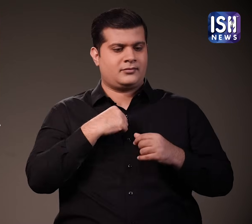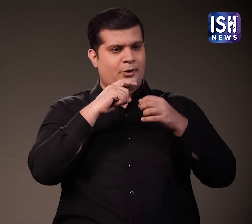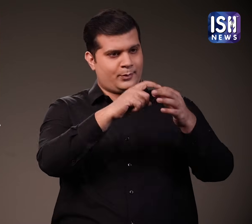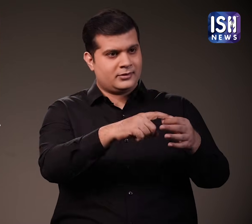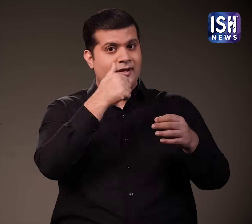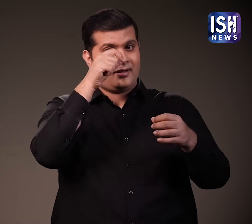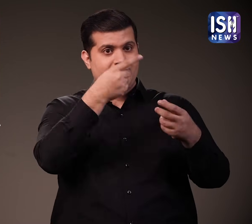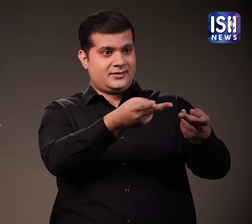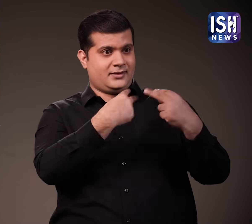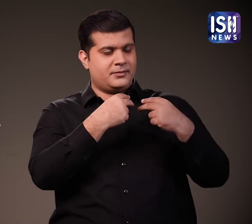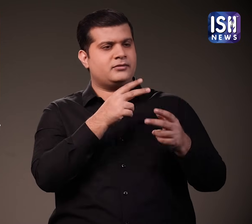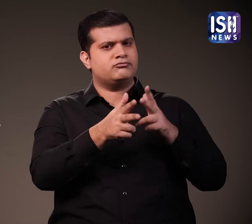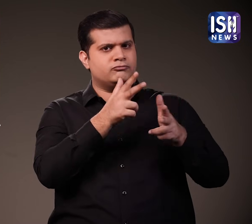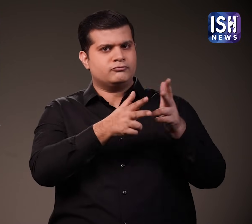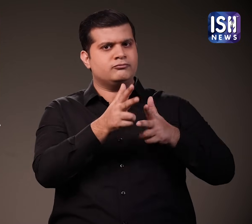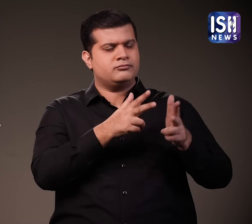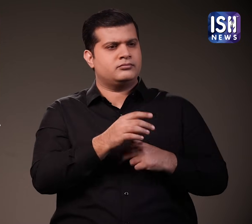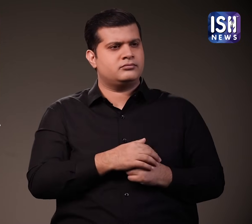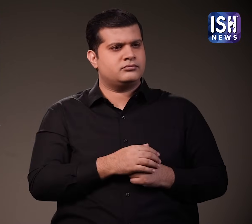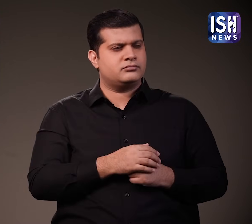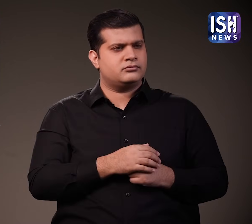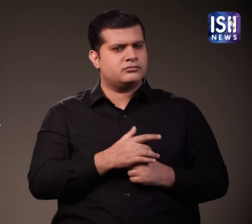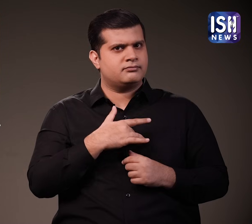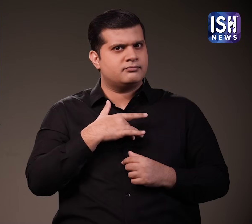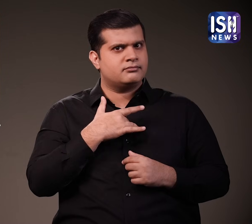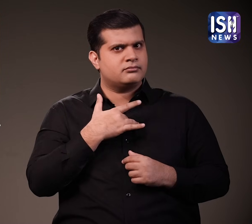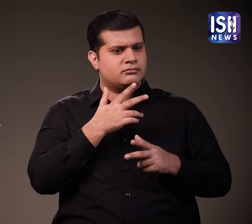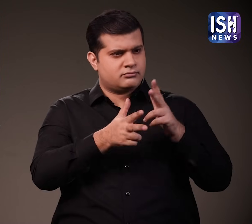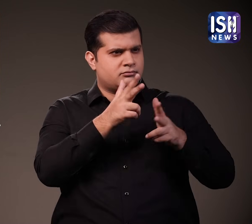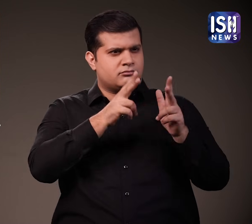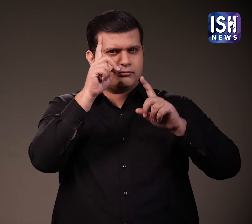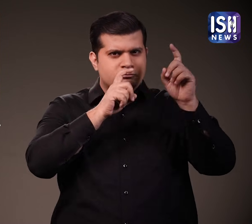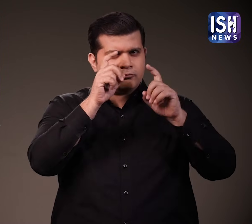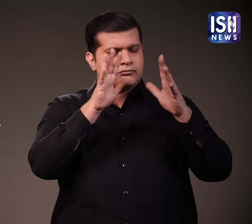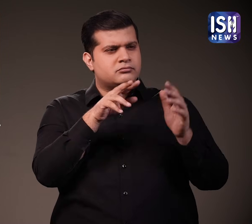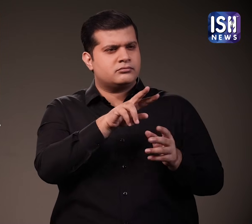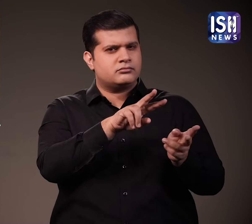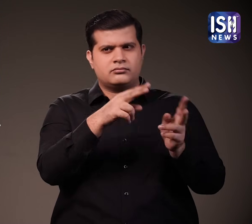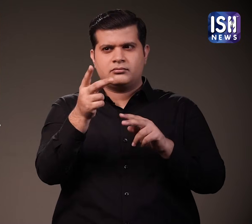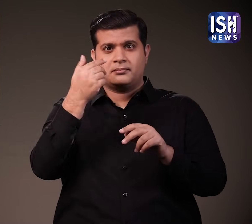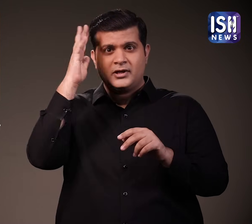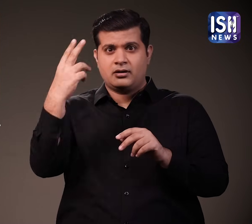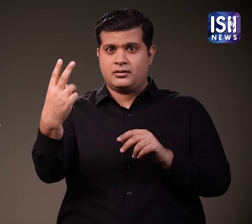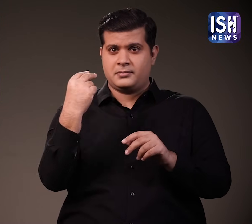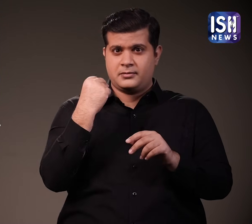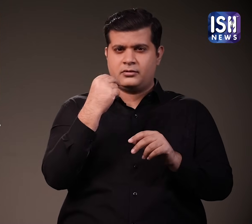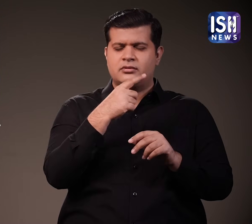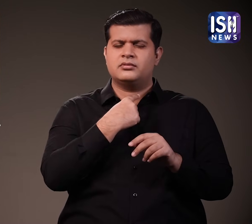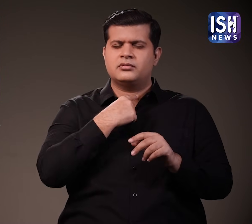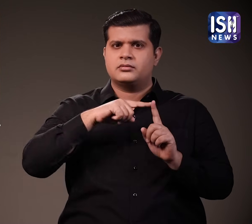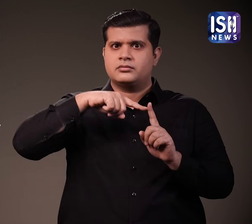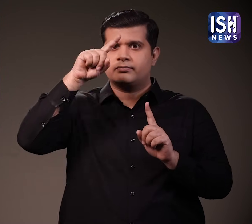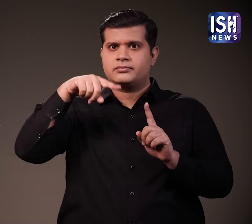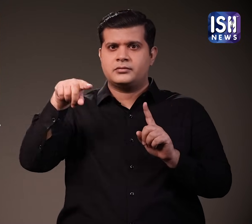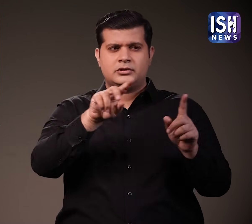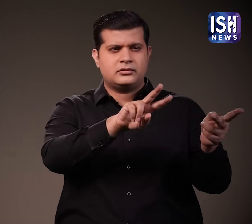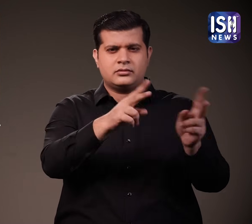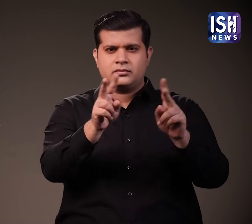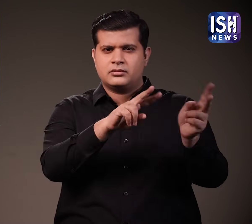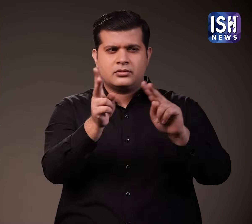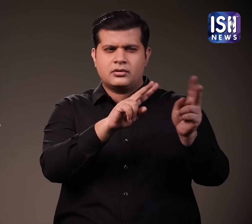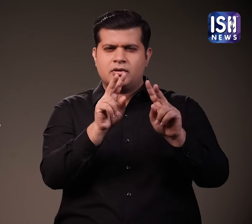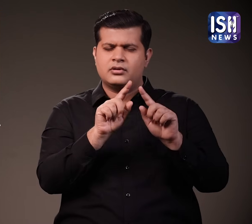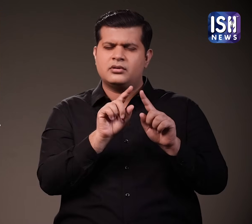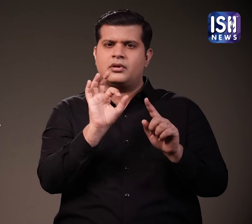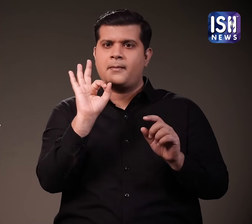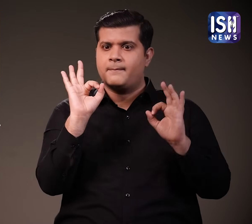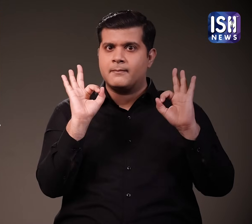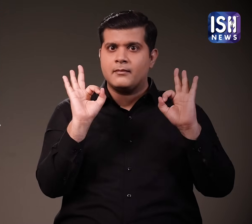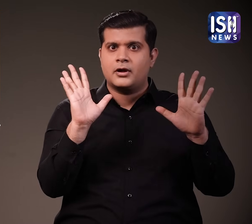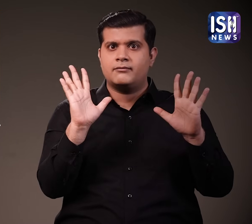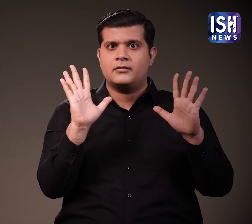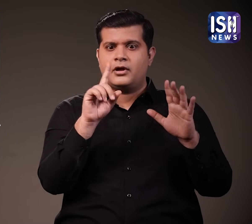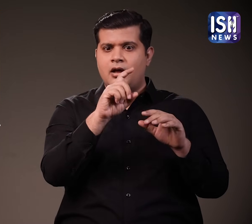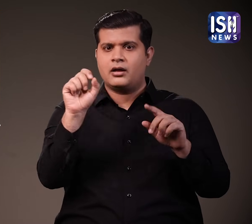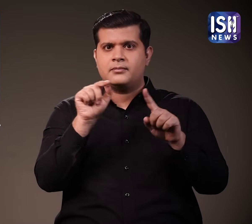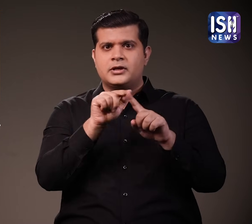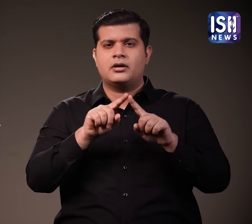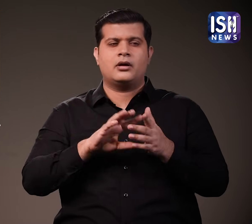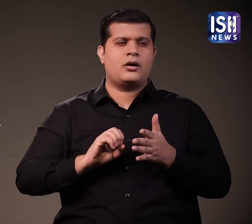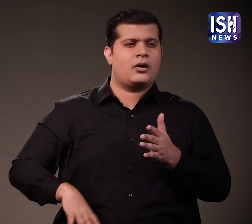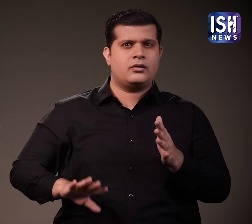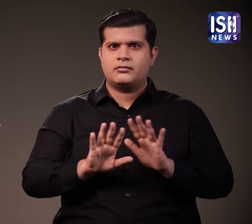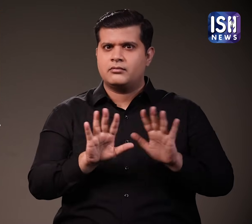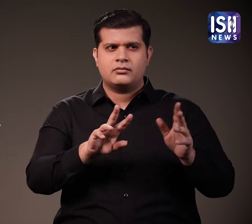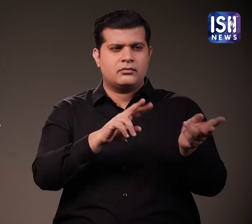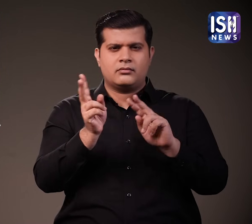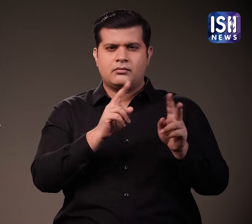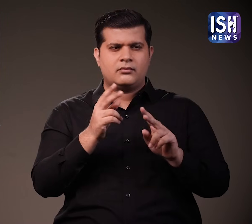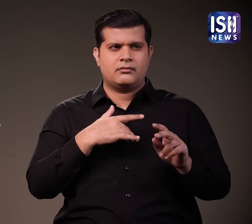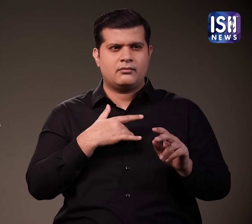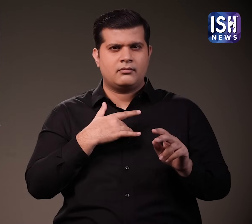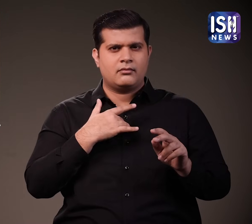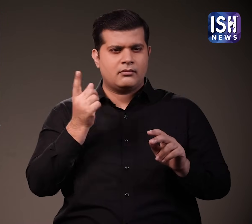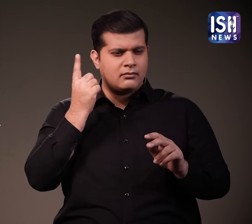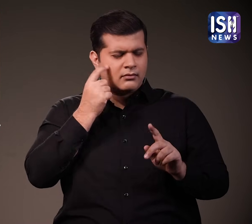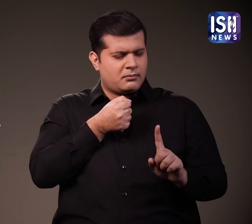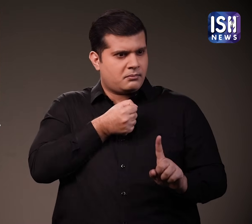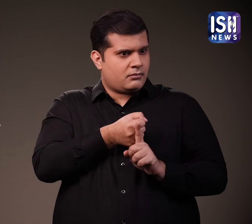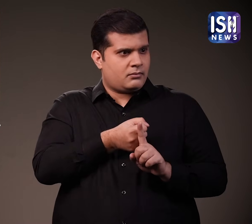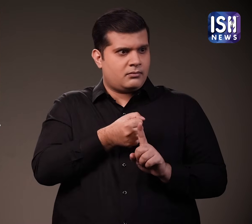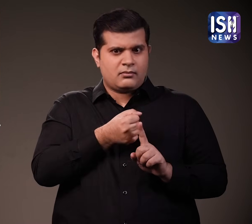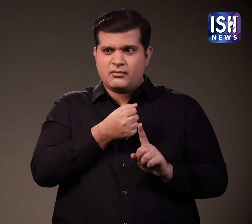While Aqil Signs, Priya's voice rises and falls with the words mirroring his expressions. The synergy between them was perfect.